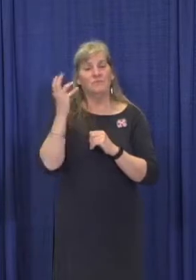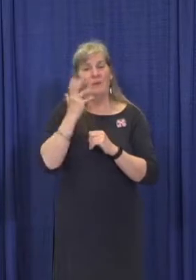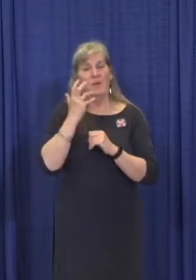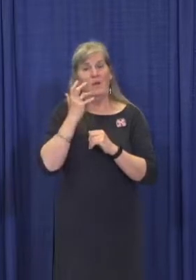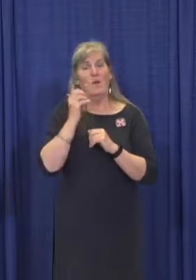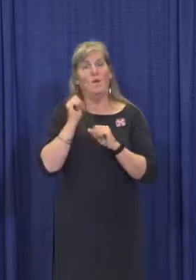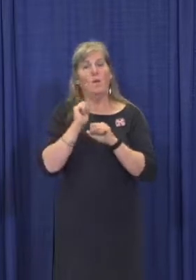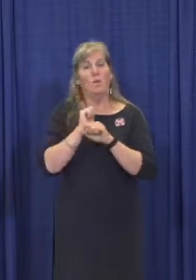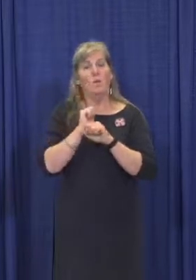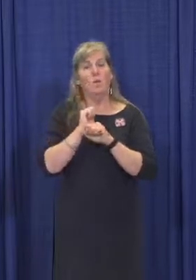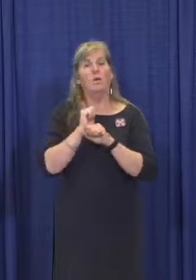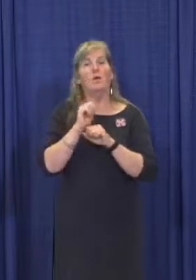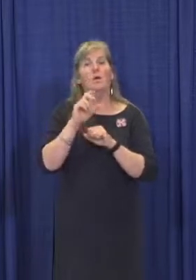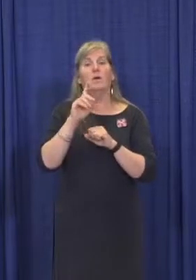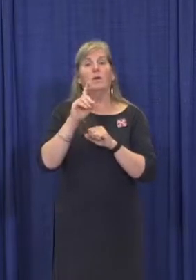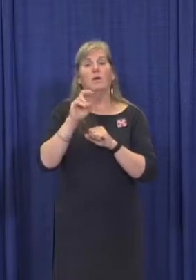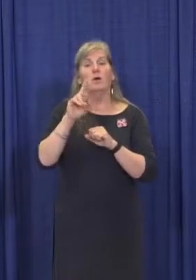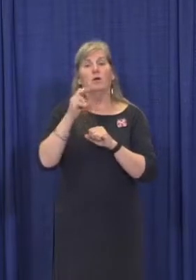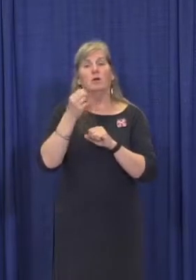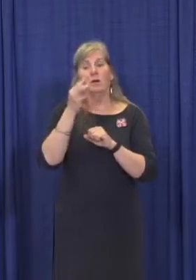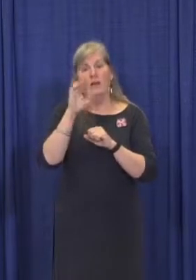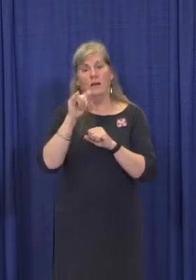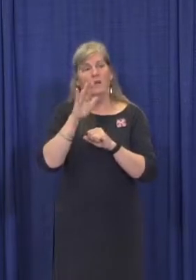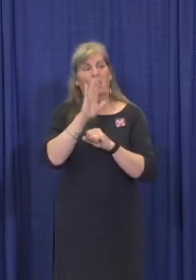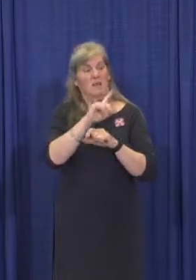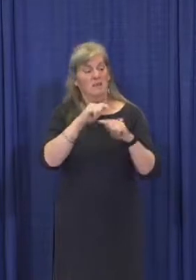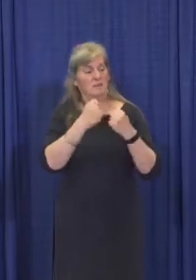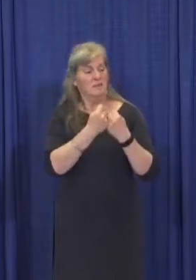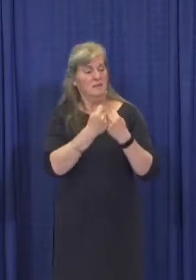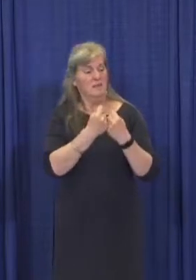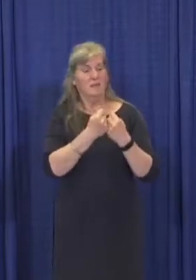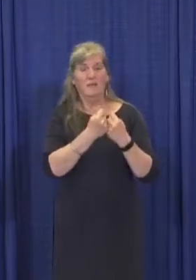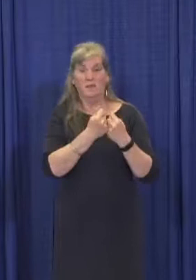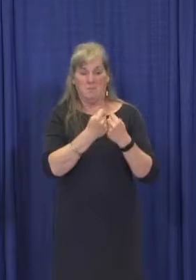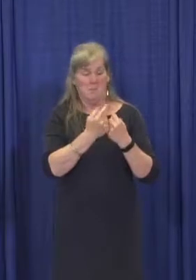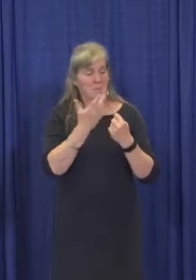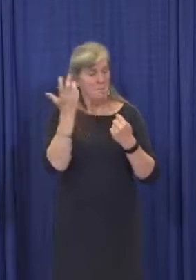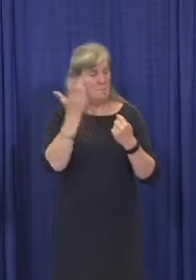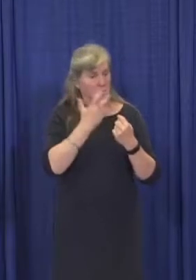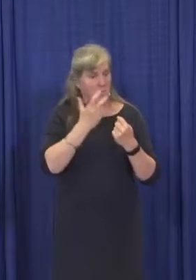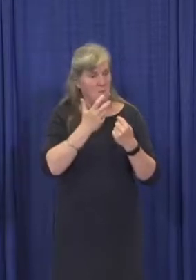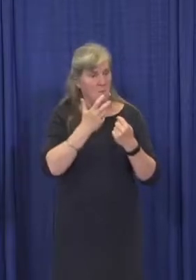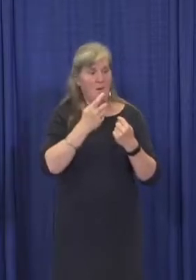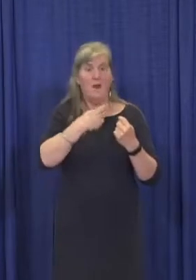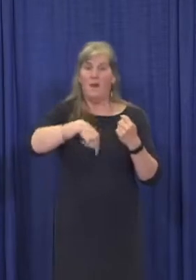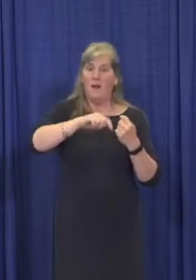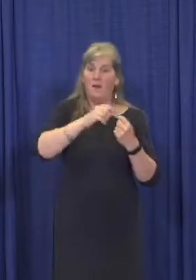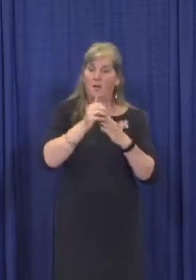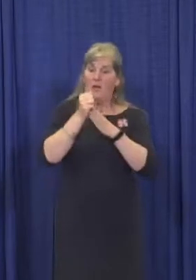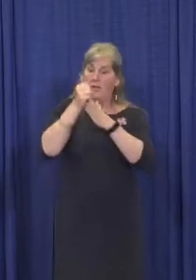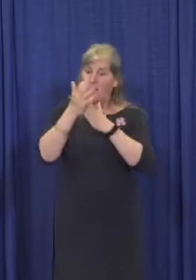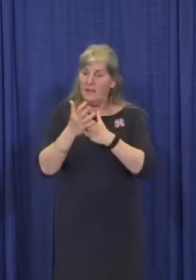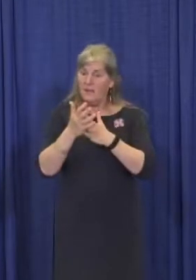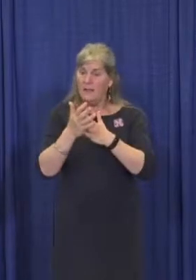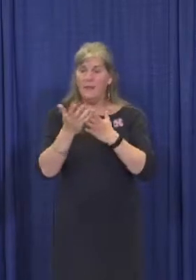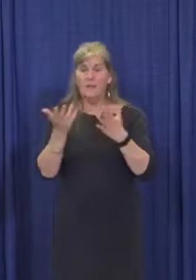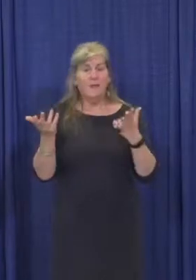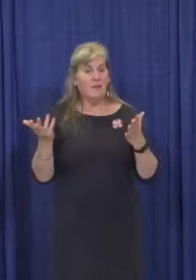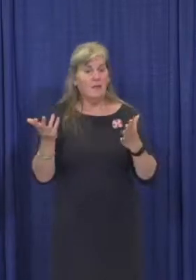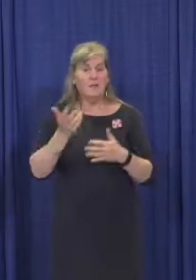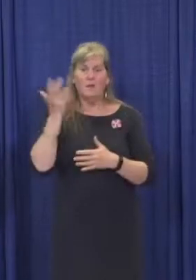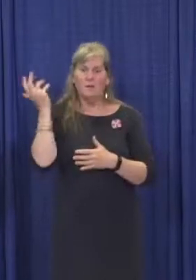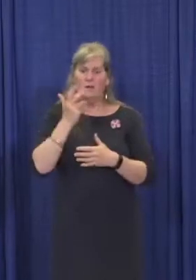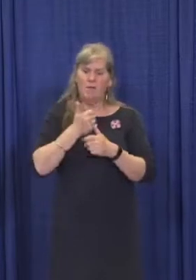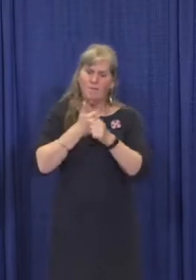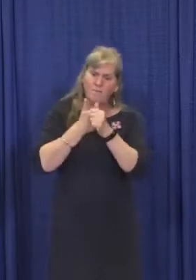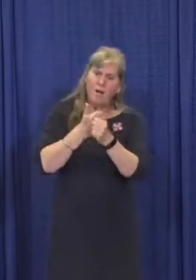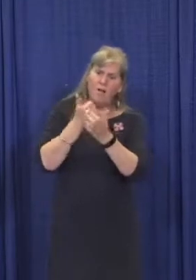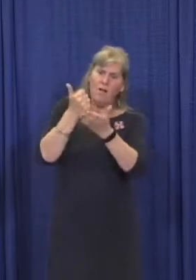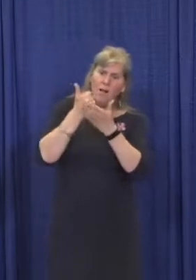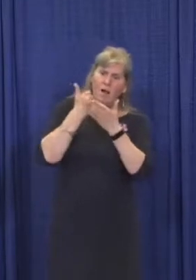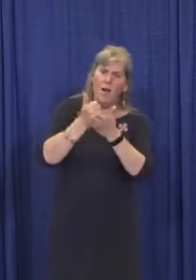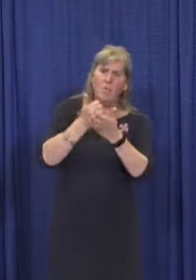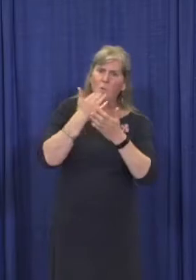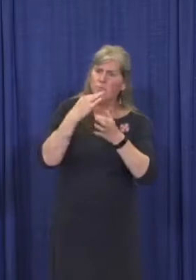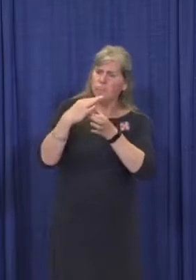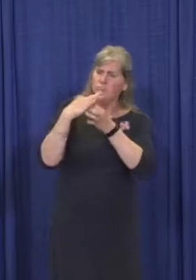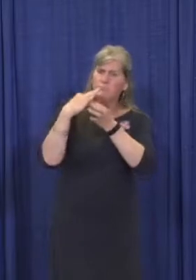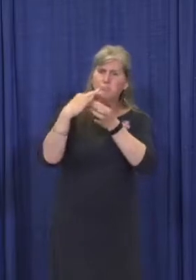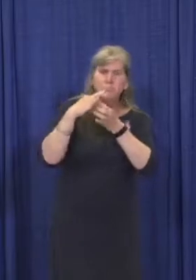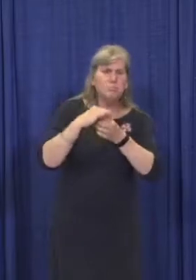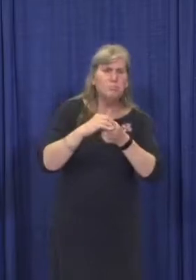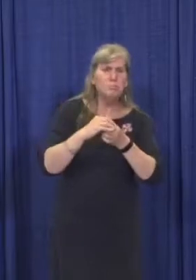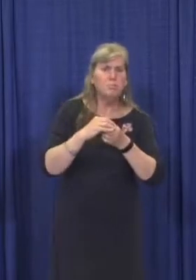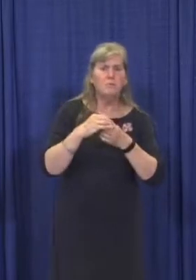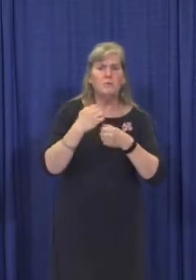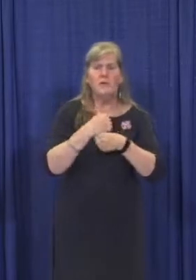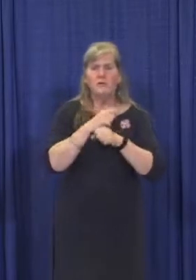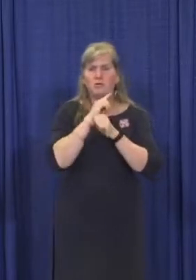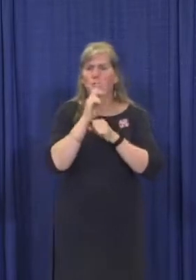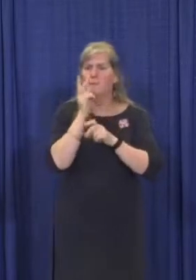that Dr Hanley is doing we make